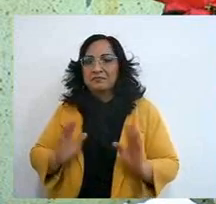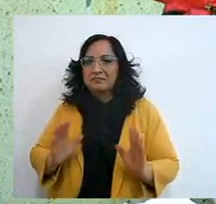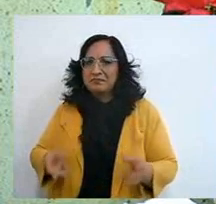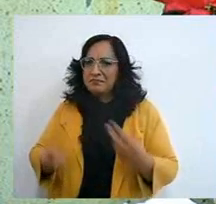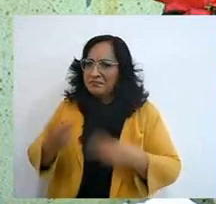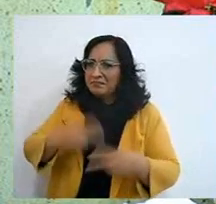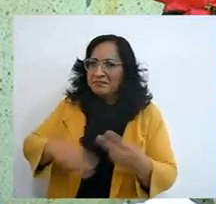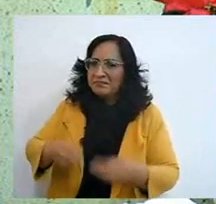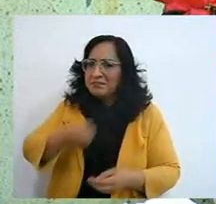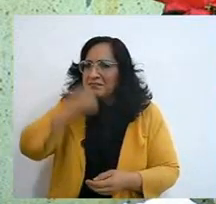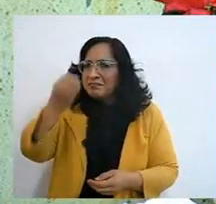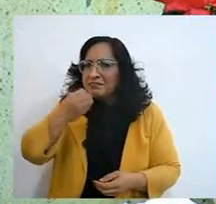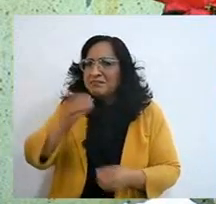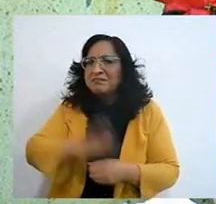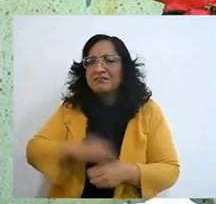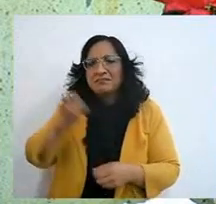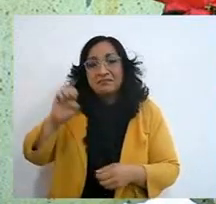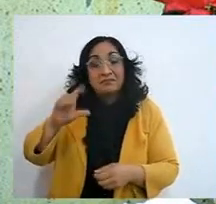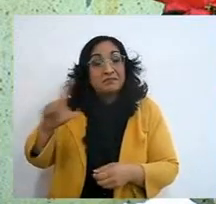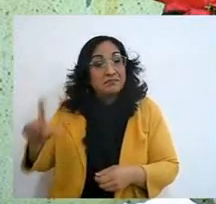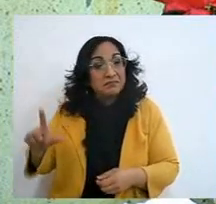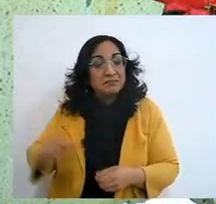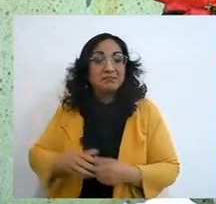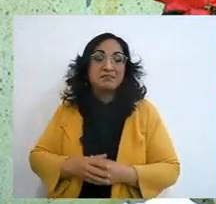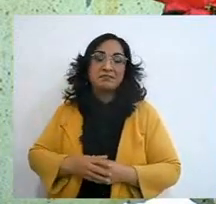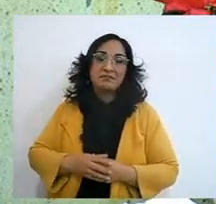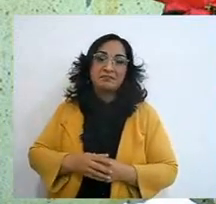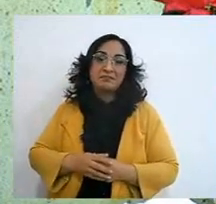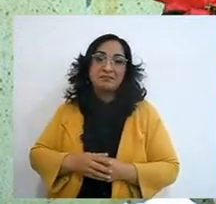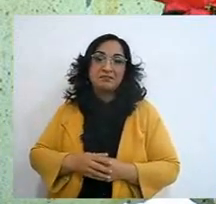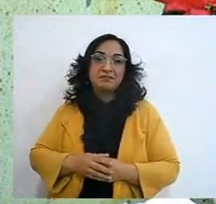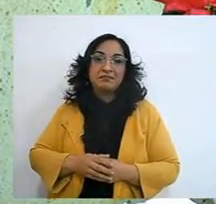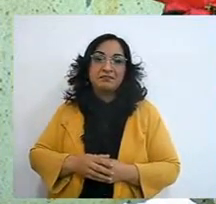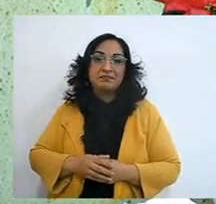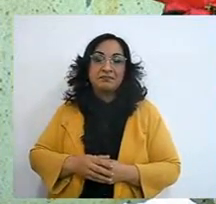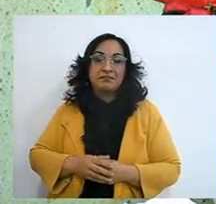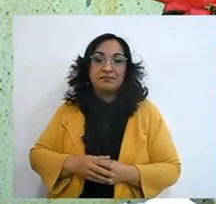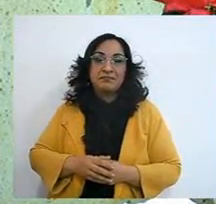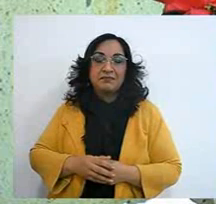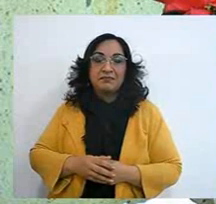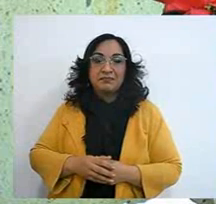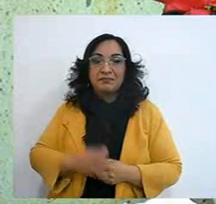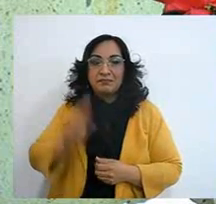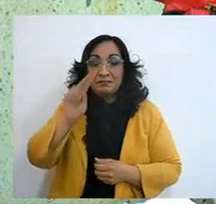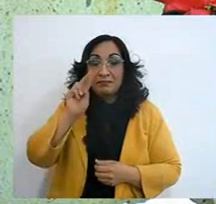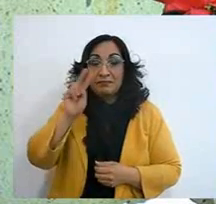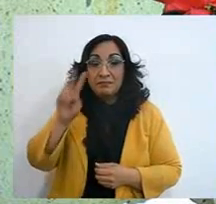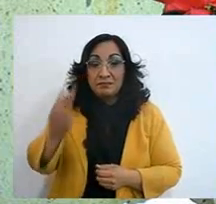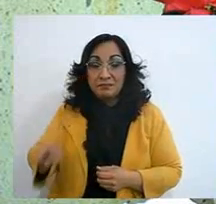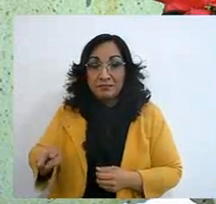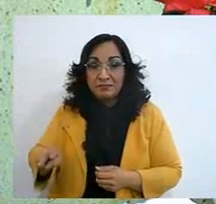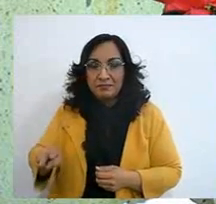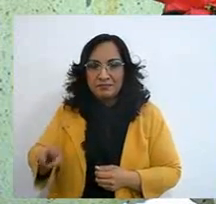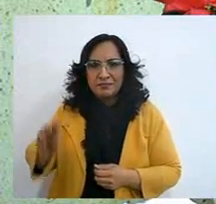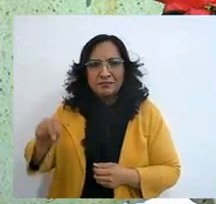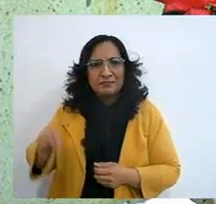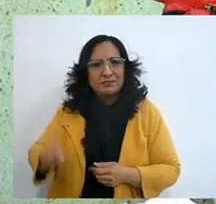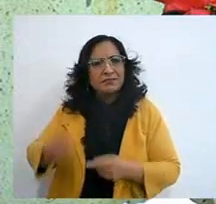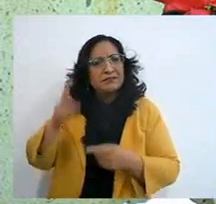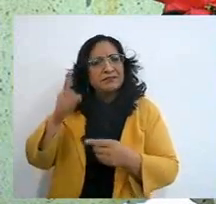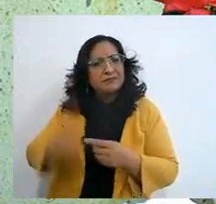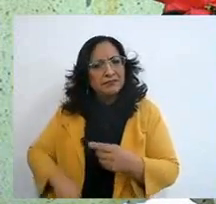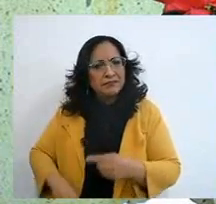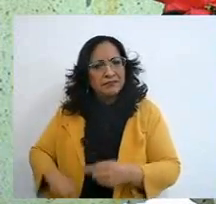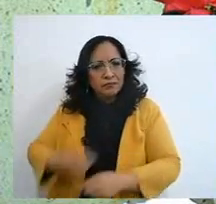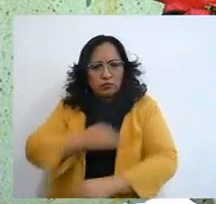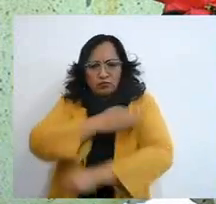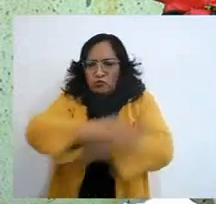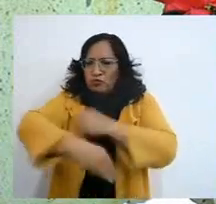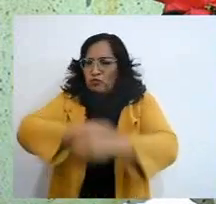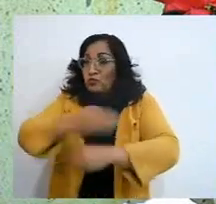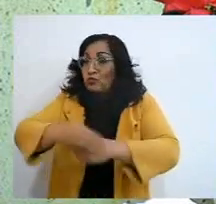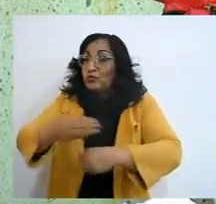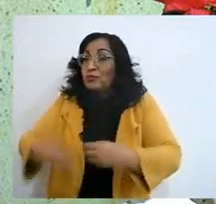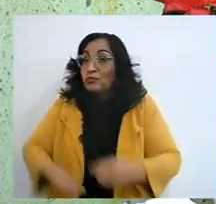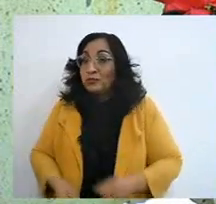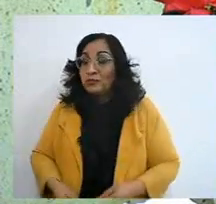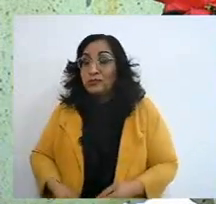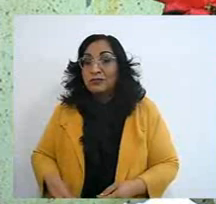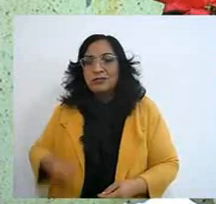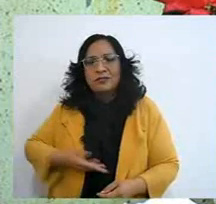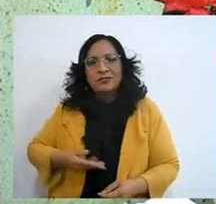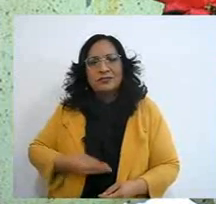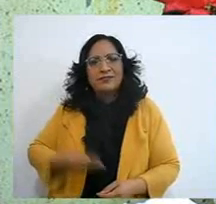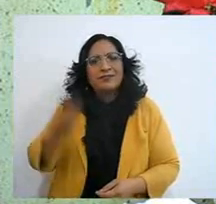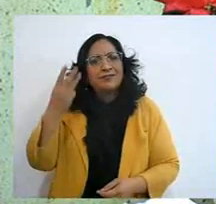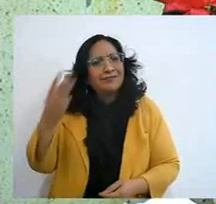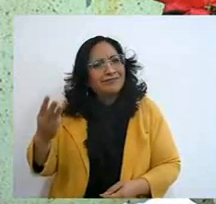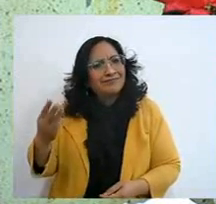One time I arrived and I see that they had already removed the cast, and he was barely three, four days old,